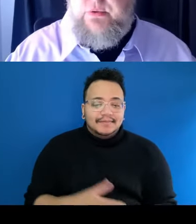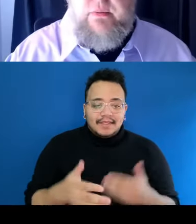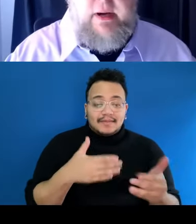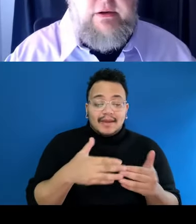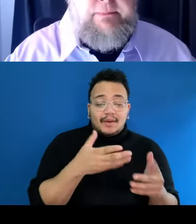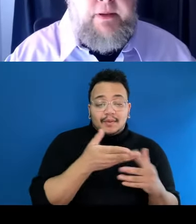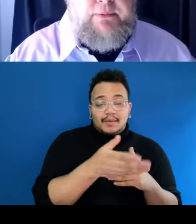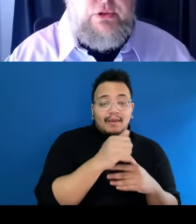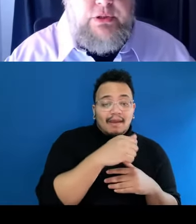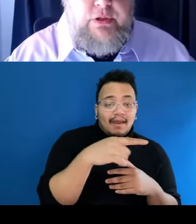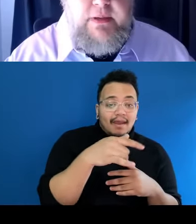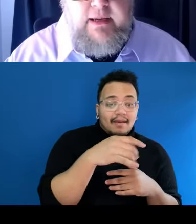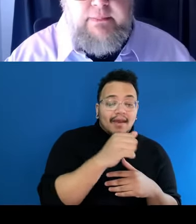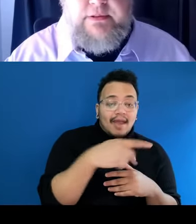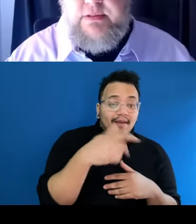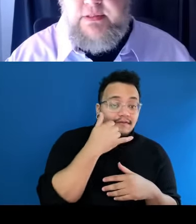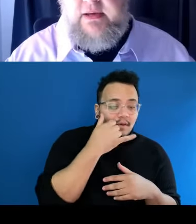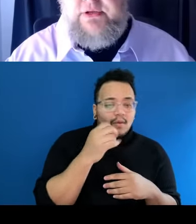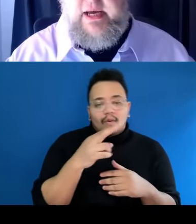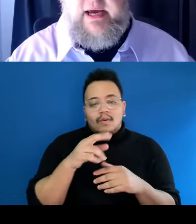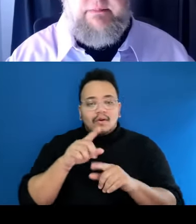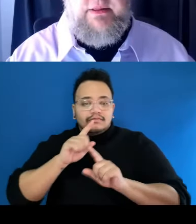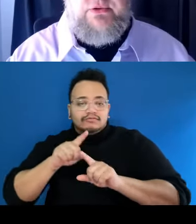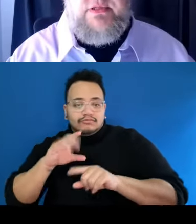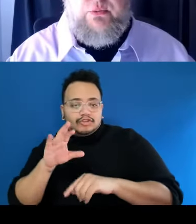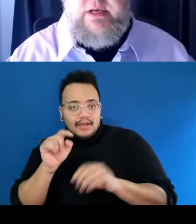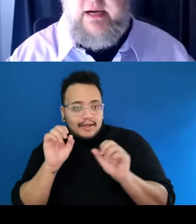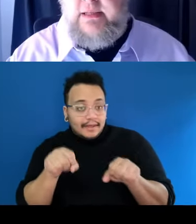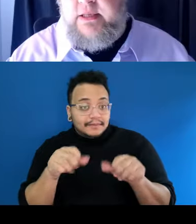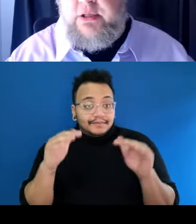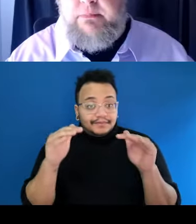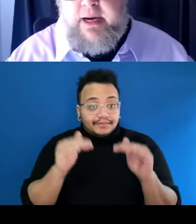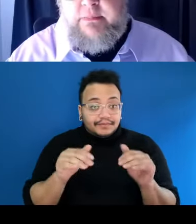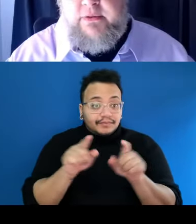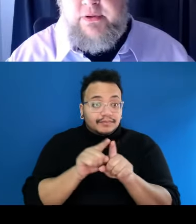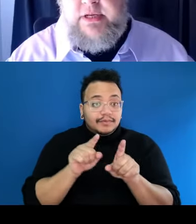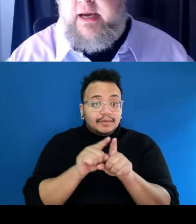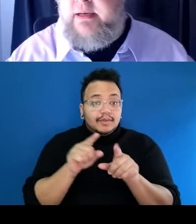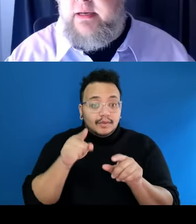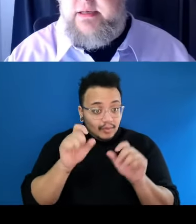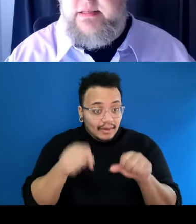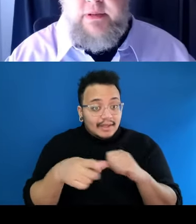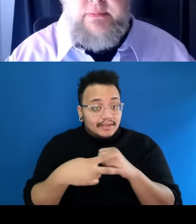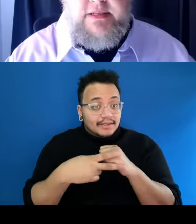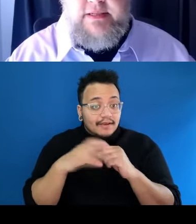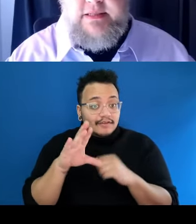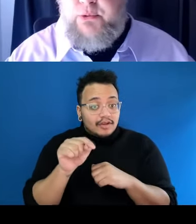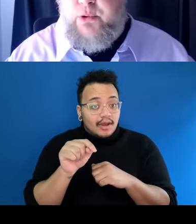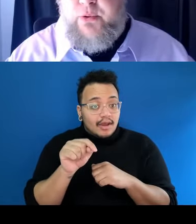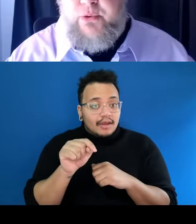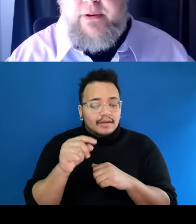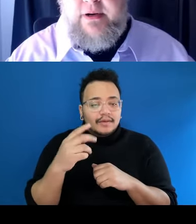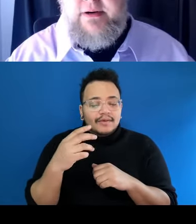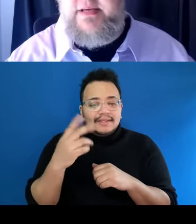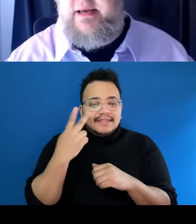Just a reminder that people should be able to save the chat by those three dots that are at the bottom of the chat. Sometimes that doesn't seem to work with webinars